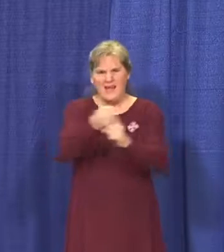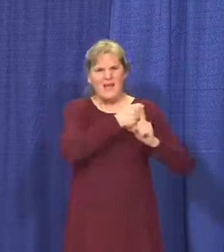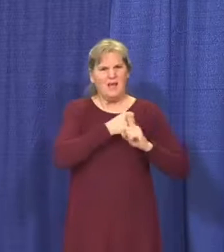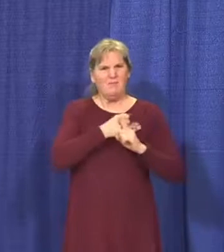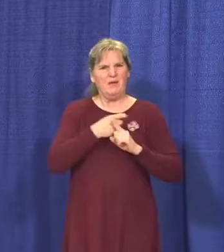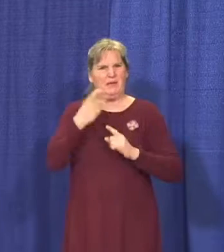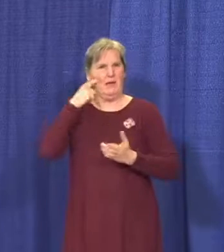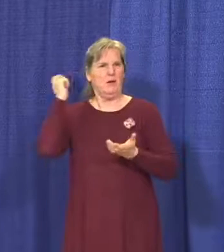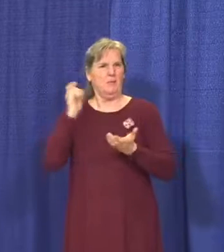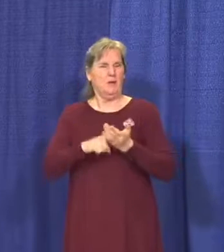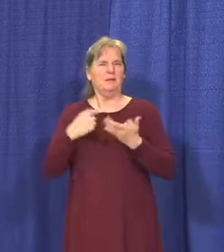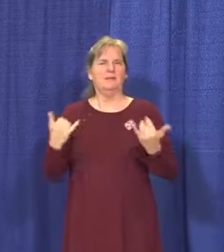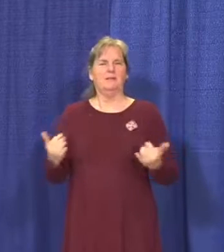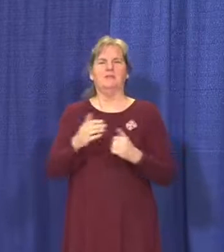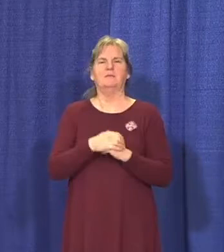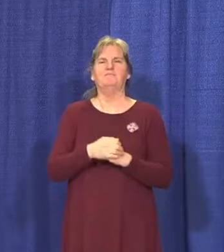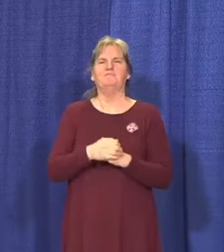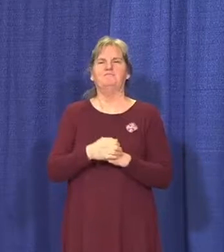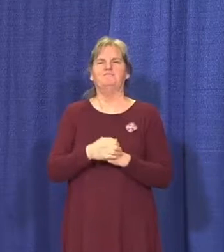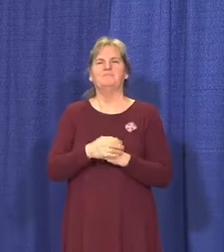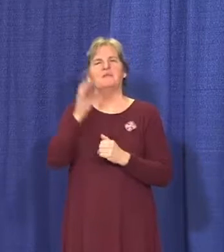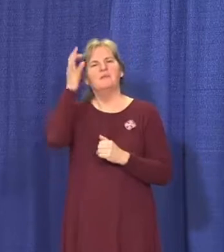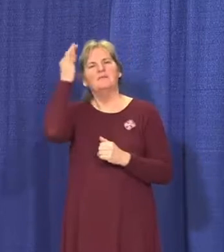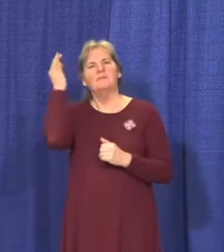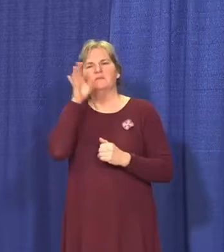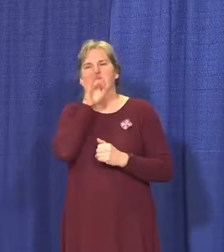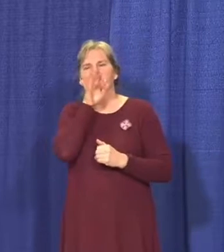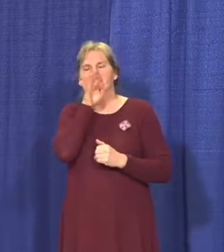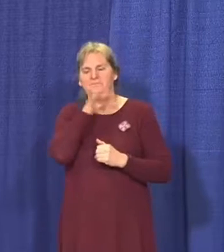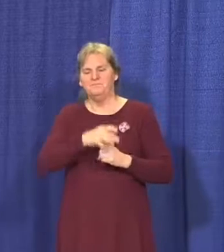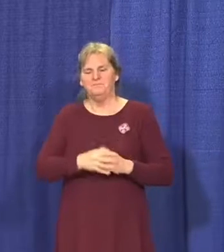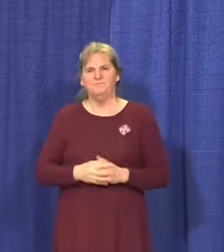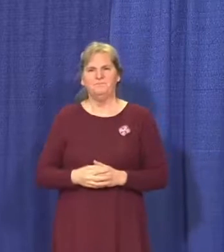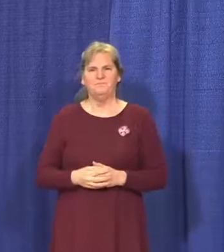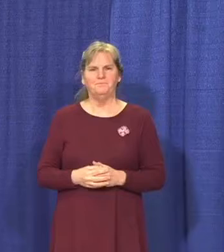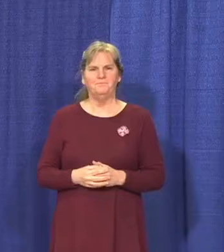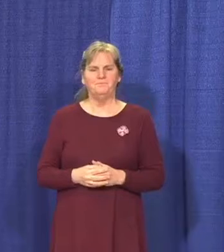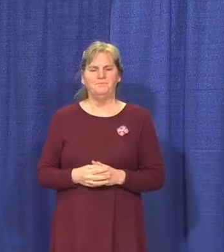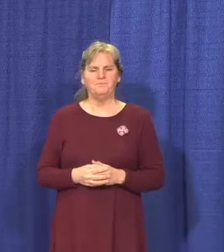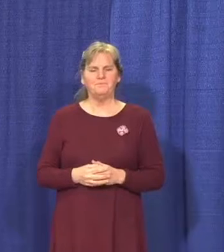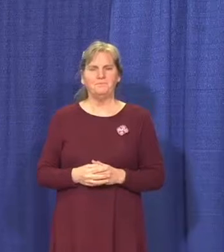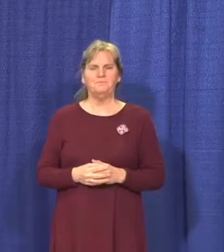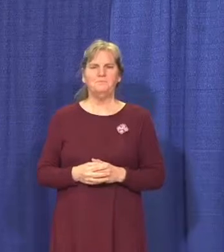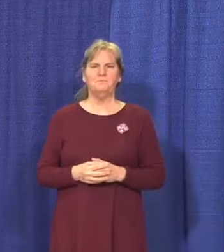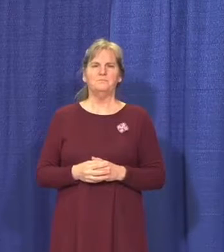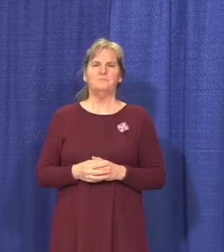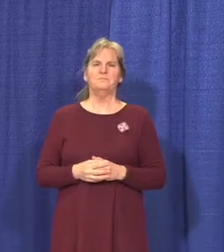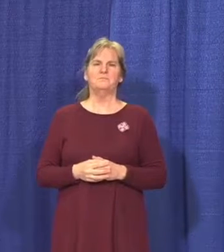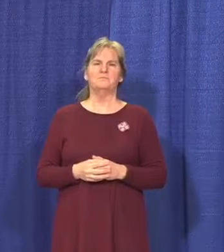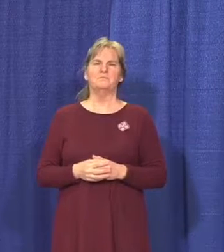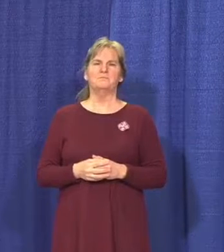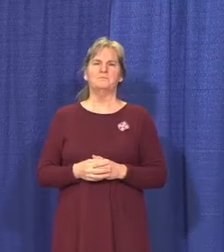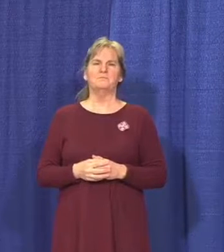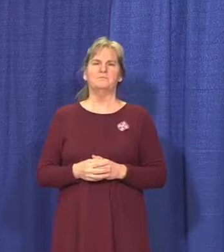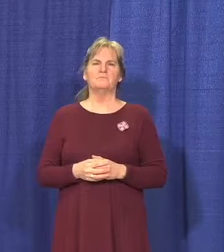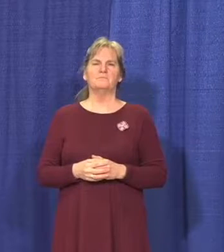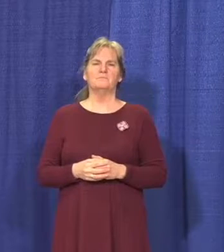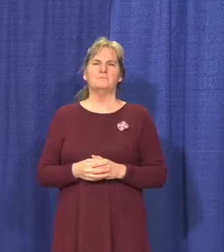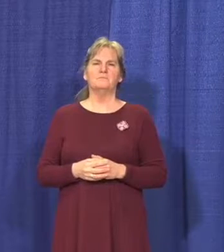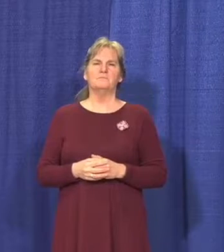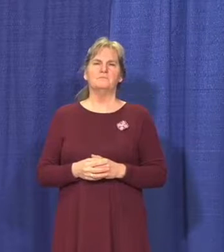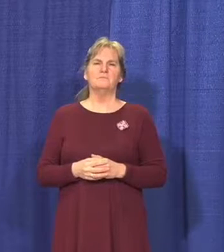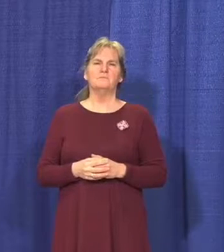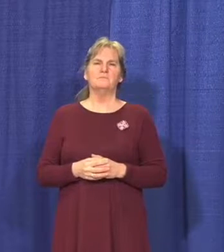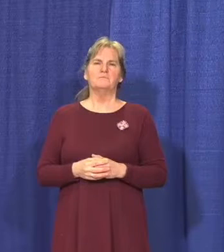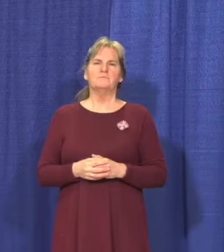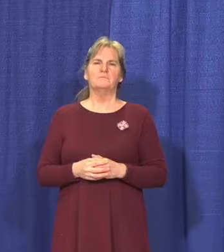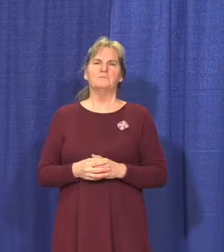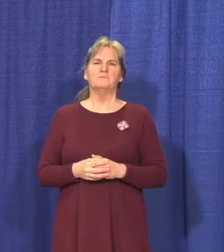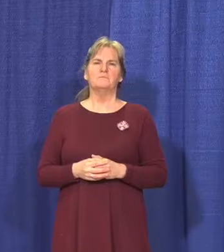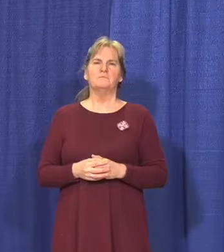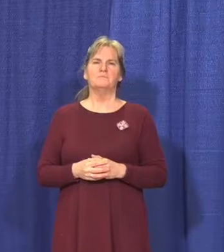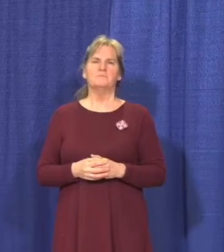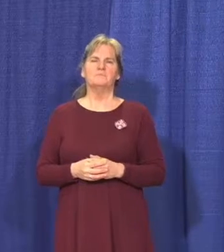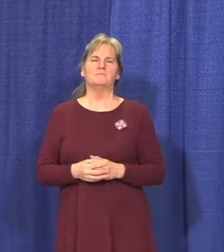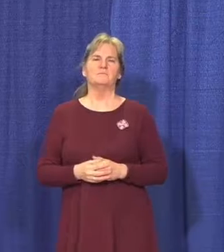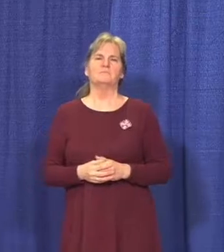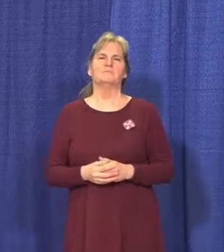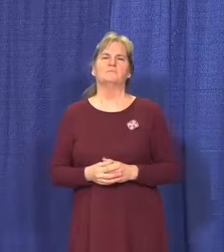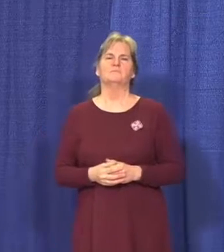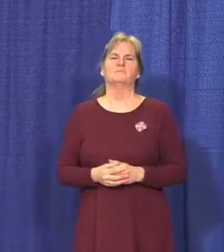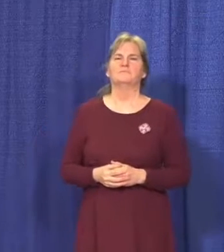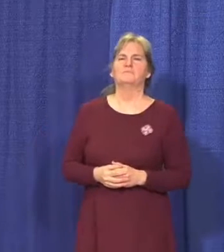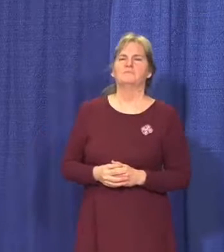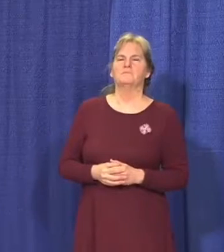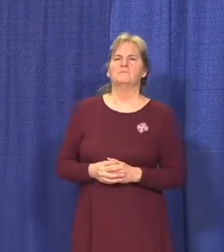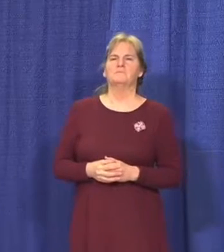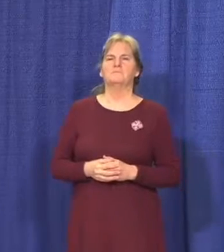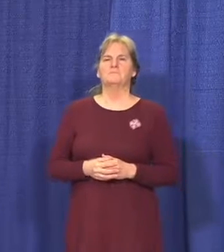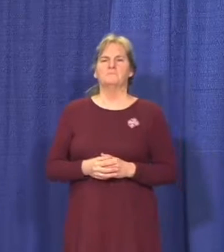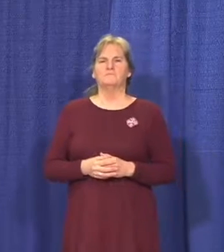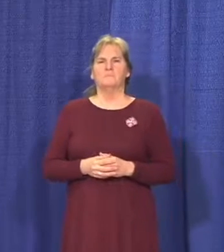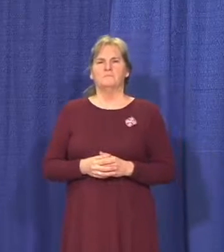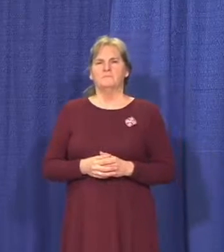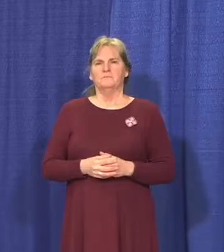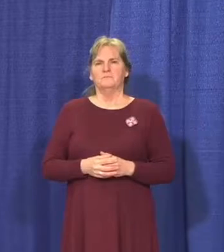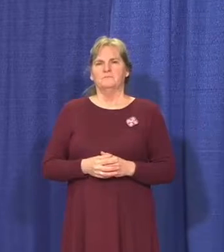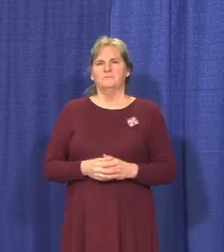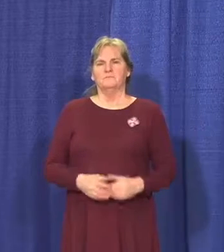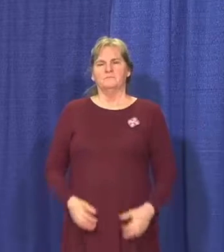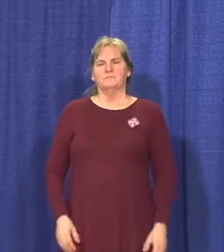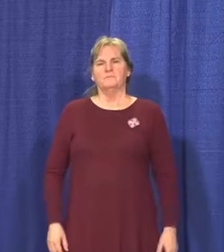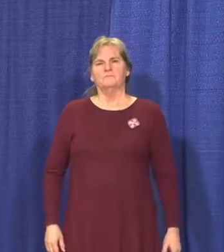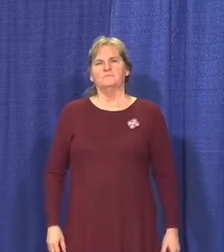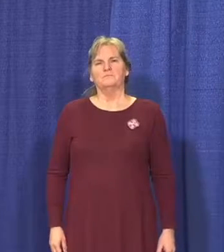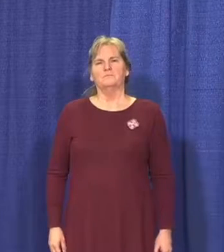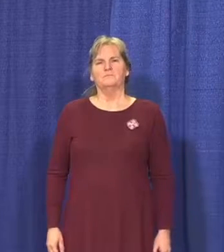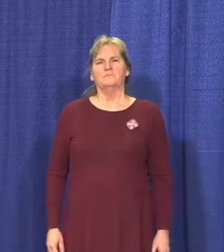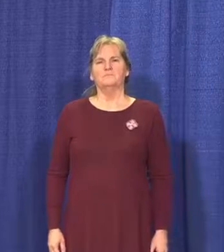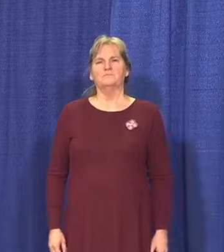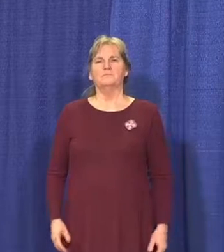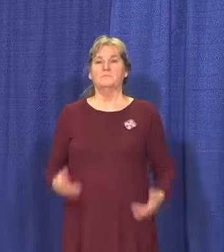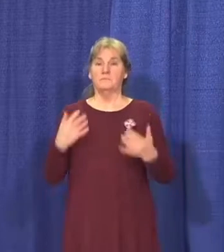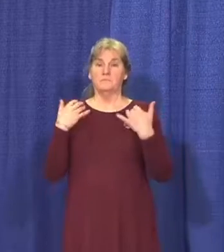[ Speaking French ]